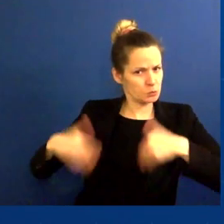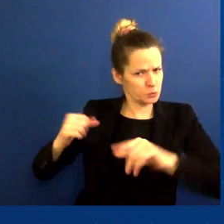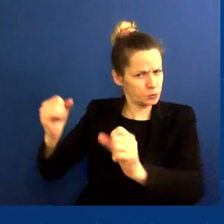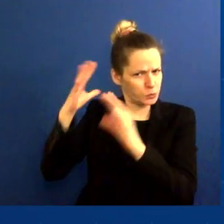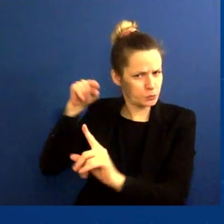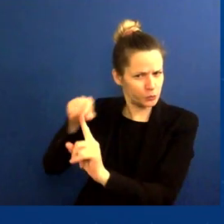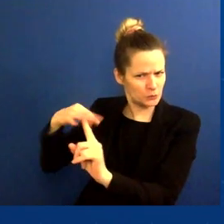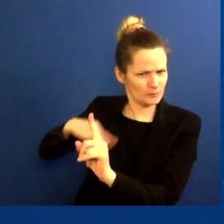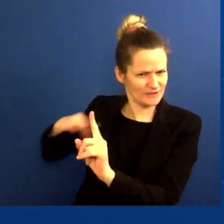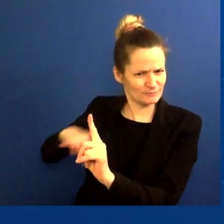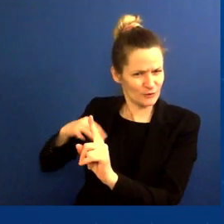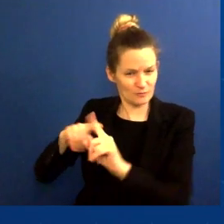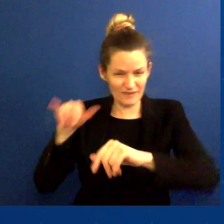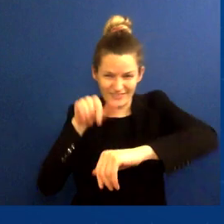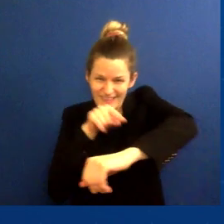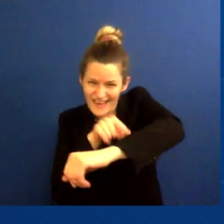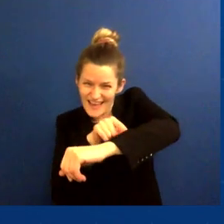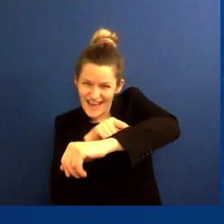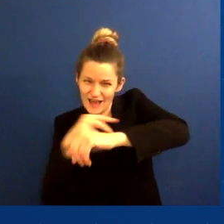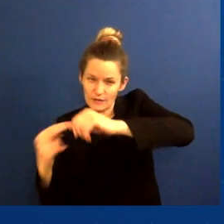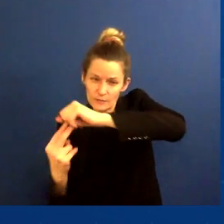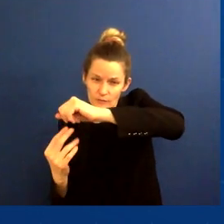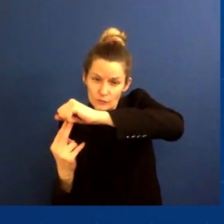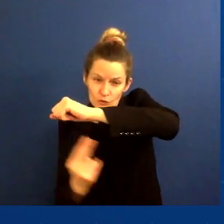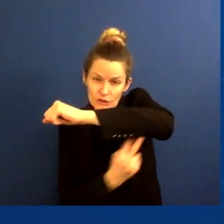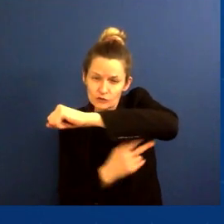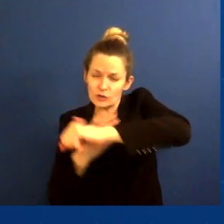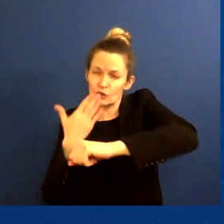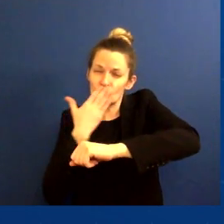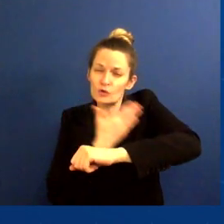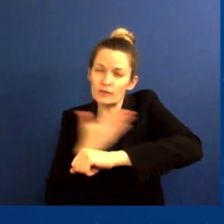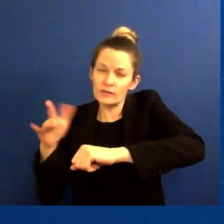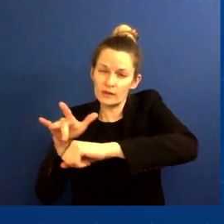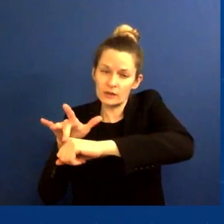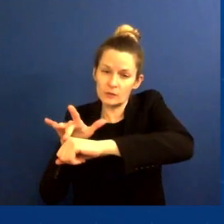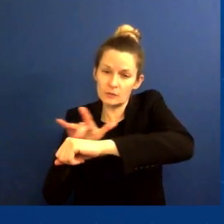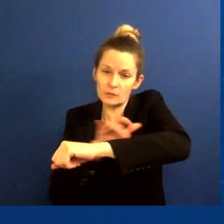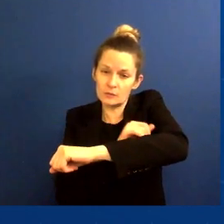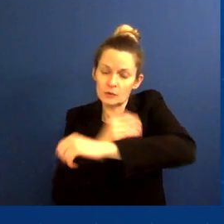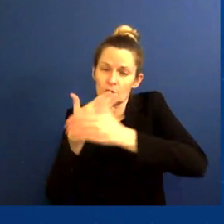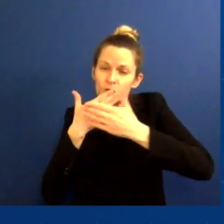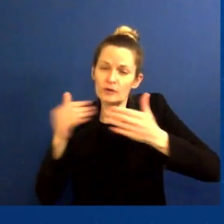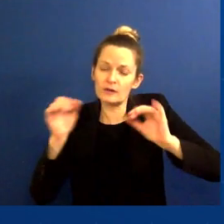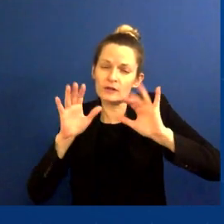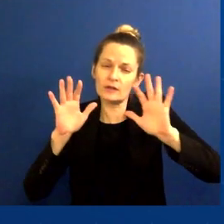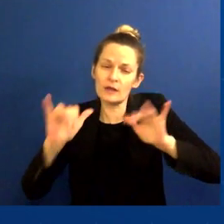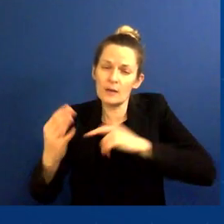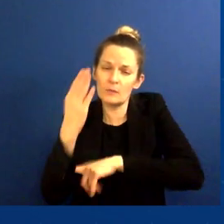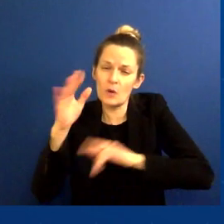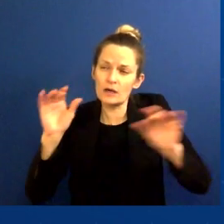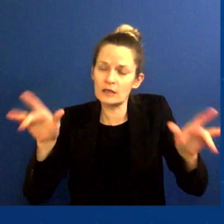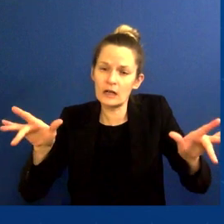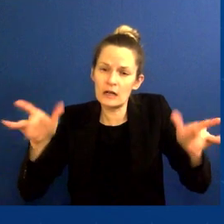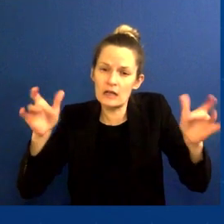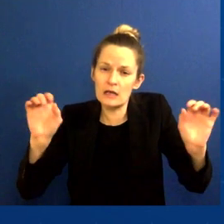Fortunately, no one was killed but for a snowstorm. Just imalg- -- imagine the challenges we face